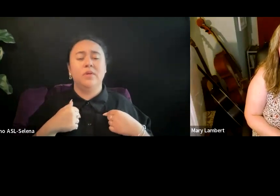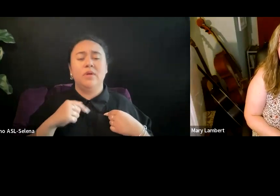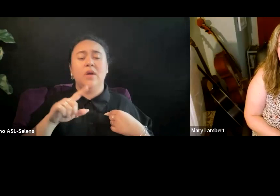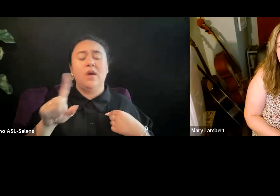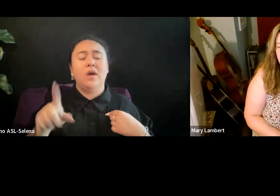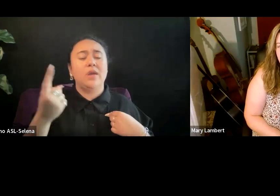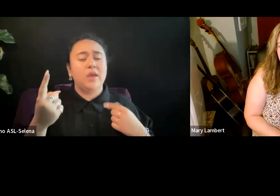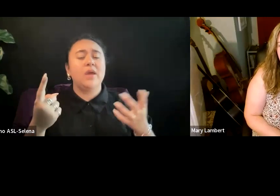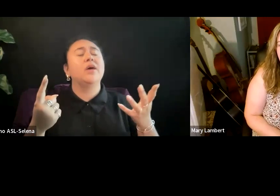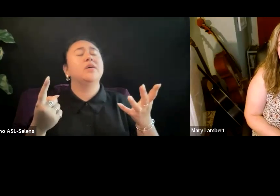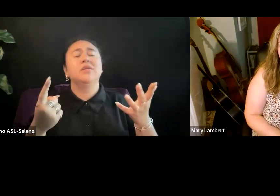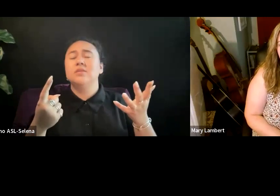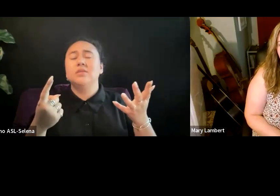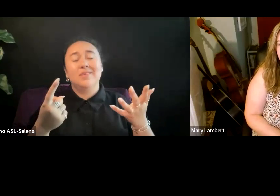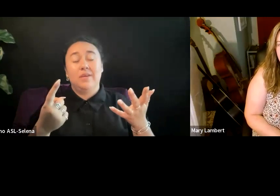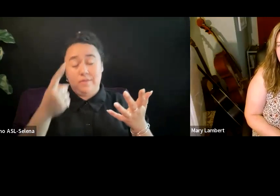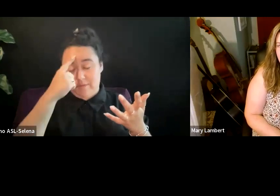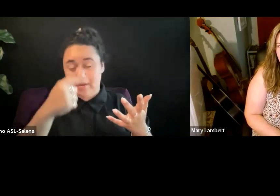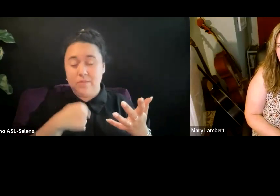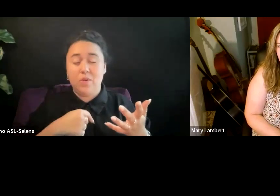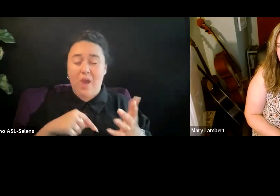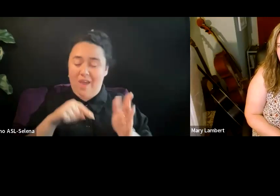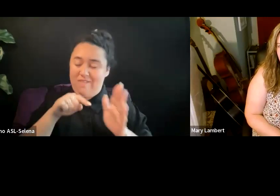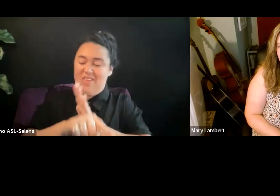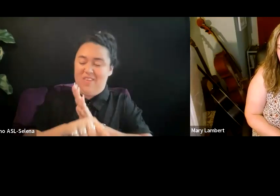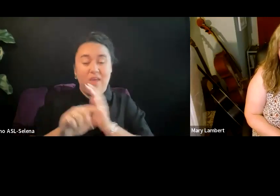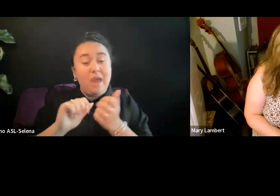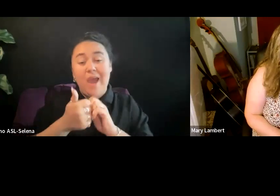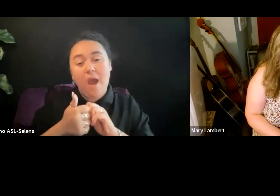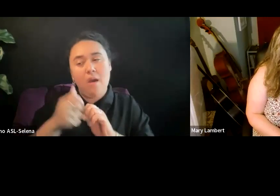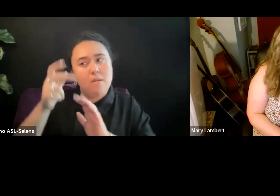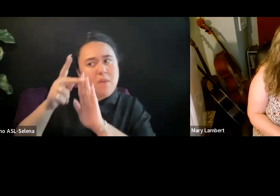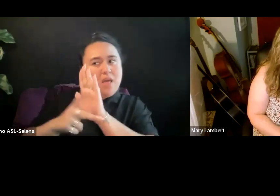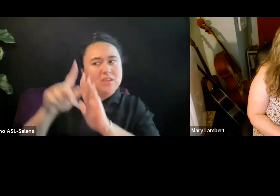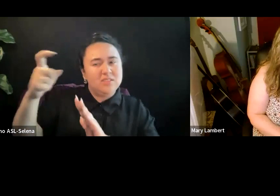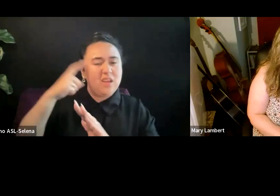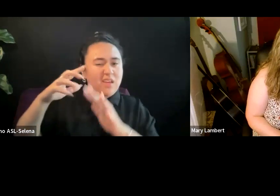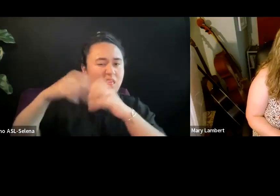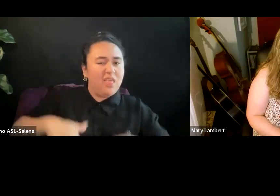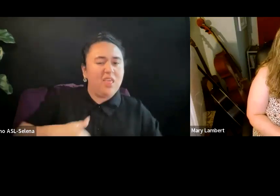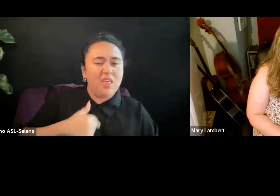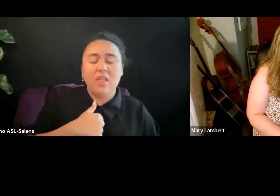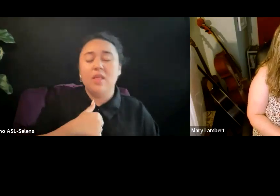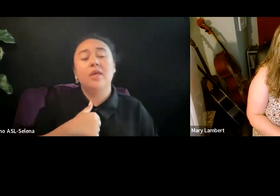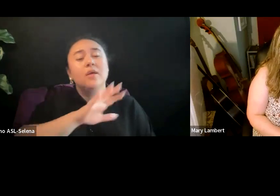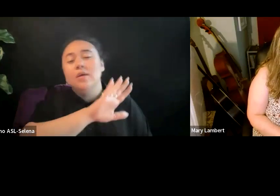you get to kill by policy. Don't.